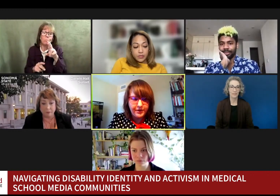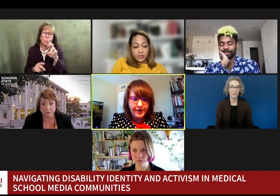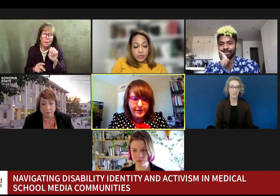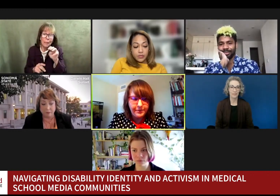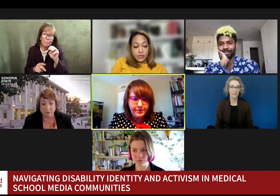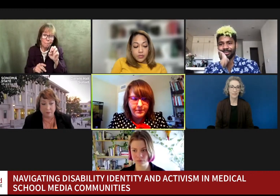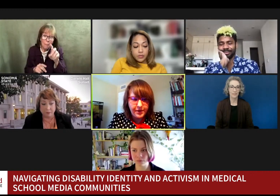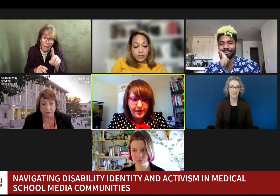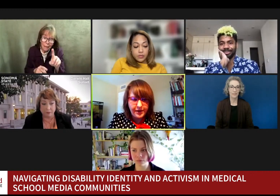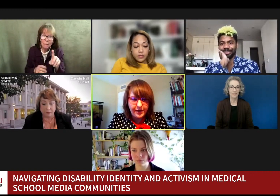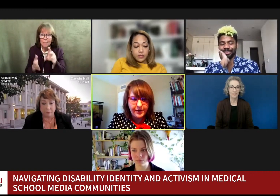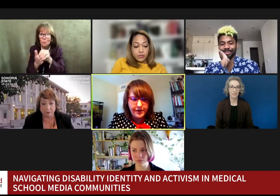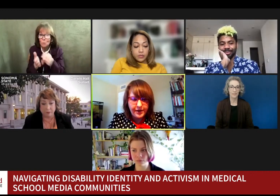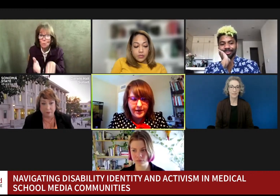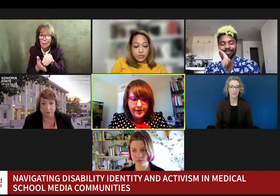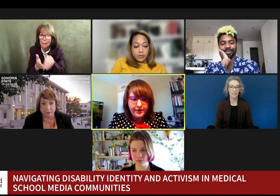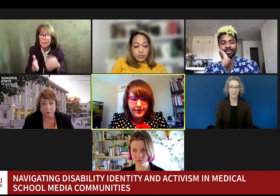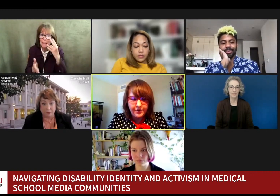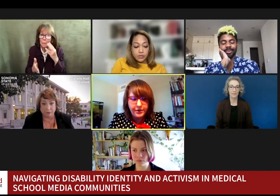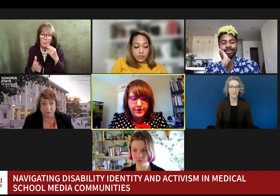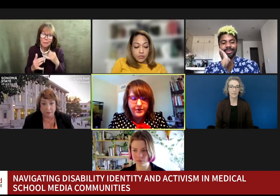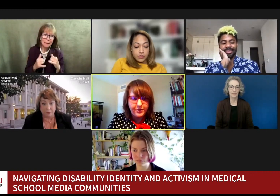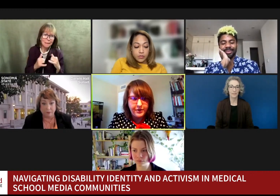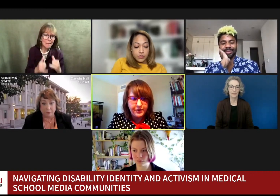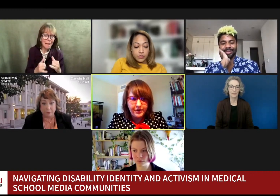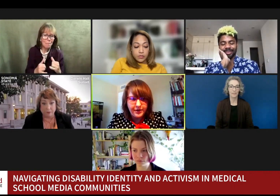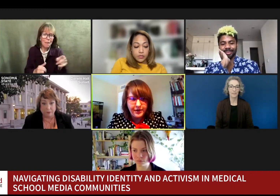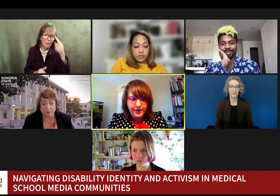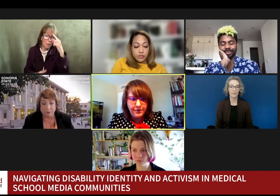thing and thinking that they're the only person going through it.